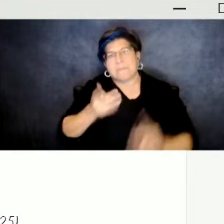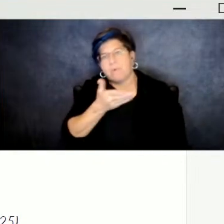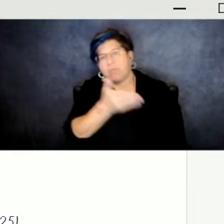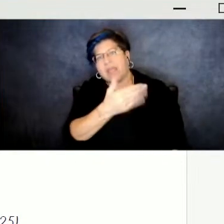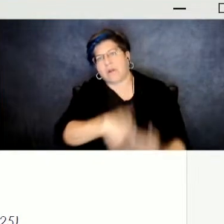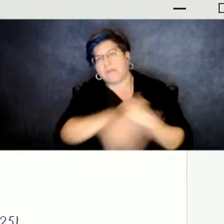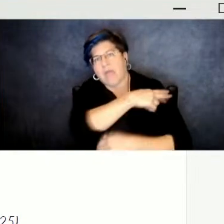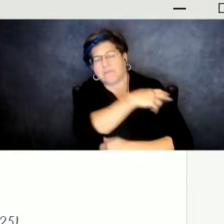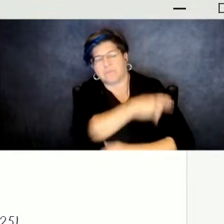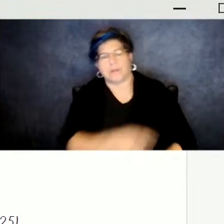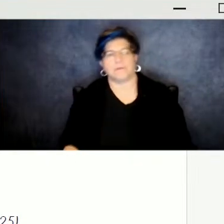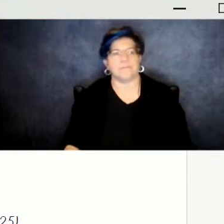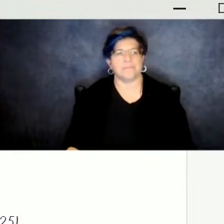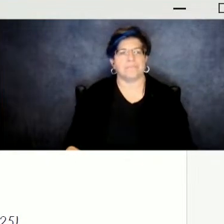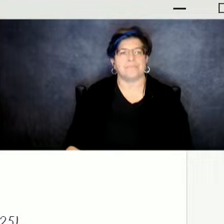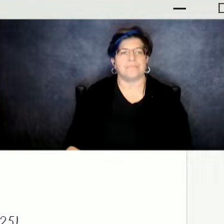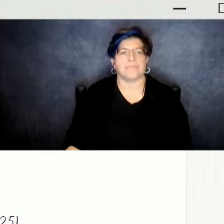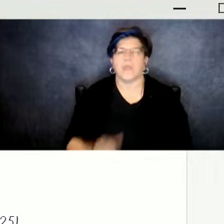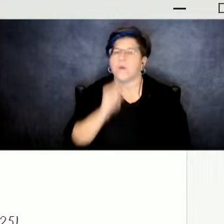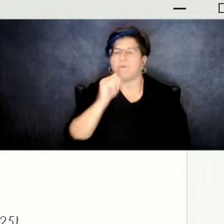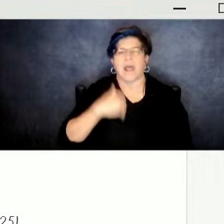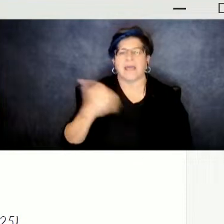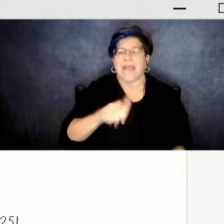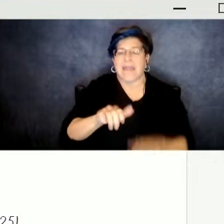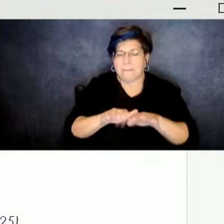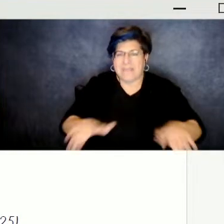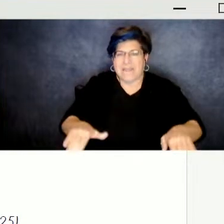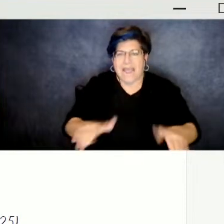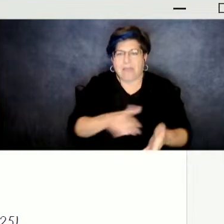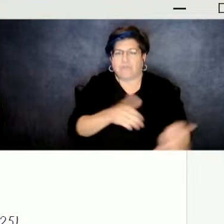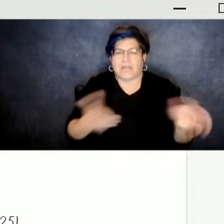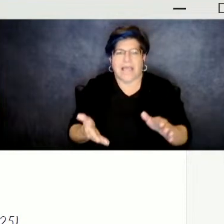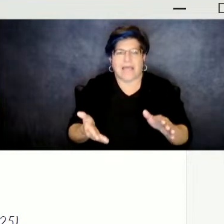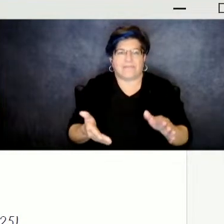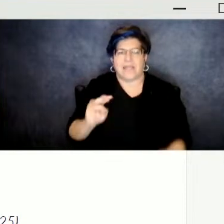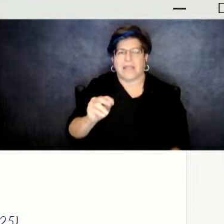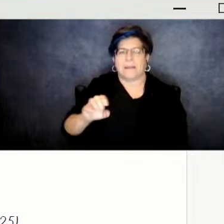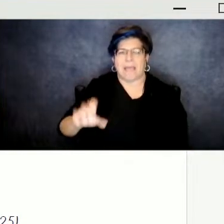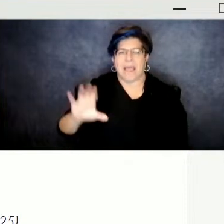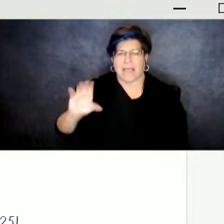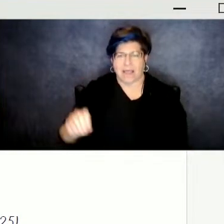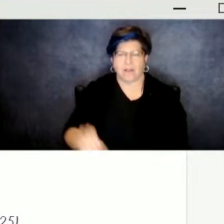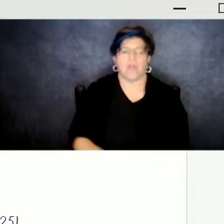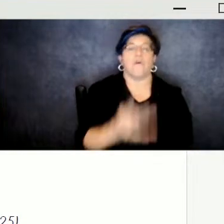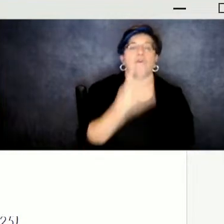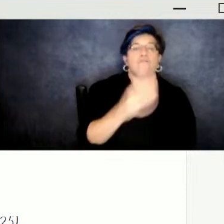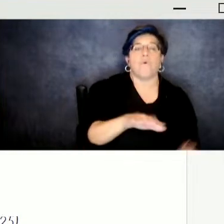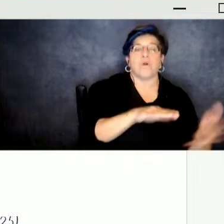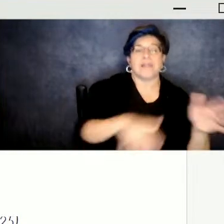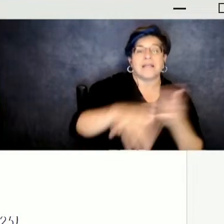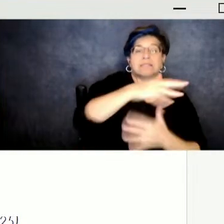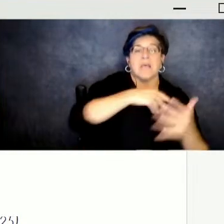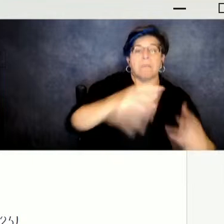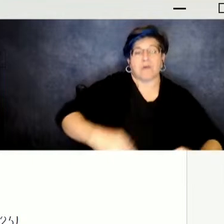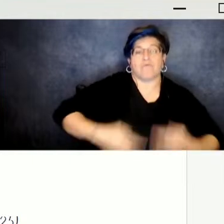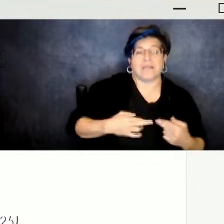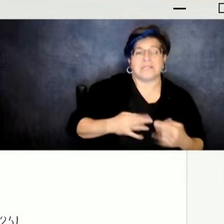A MASK BECAUSE IT'S A LOT OF ACTIVITY, A LOT OF SICK PEOPLE THERE SO WE HAVEN'T HAD ANY